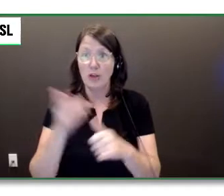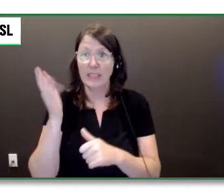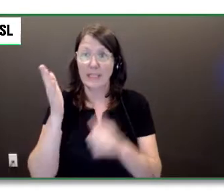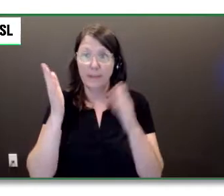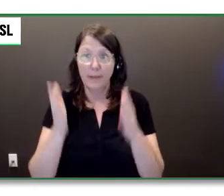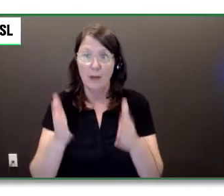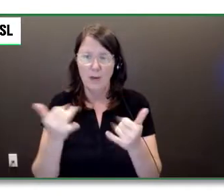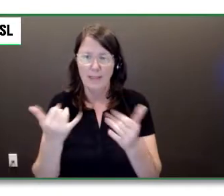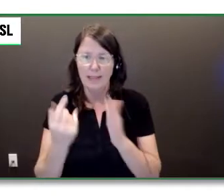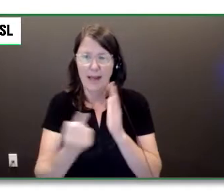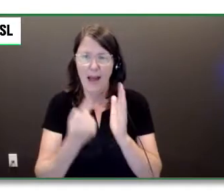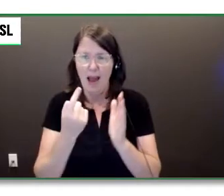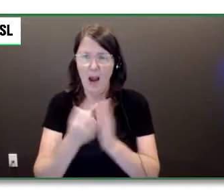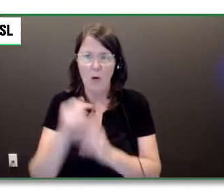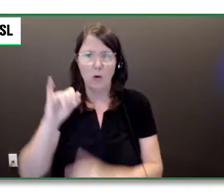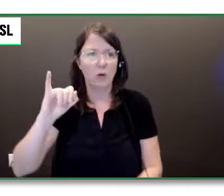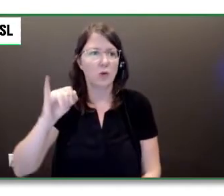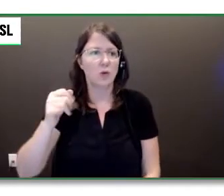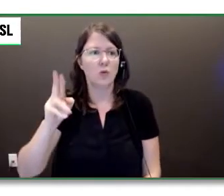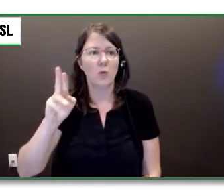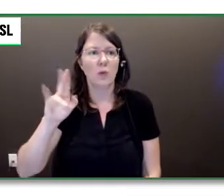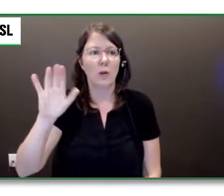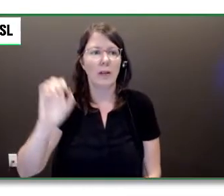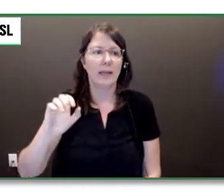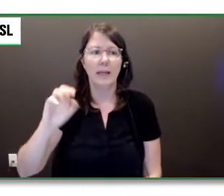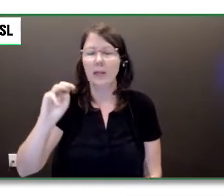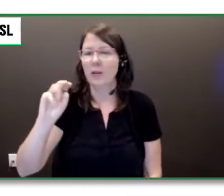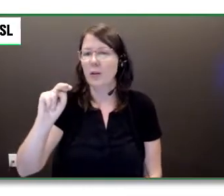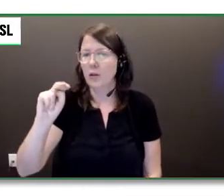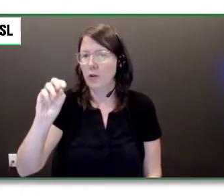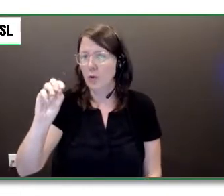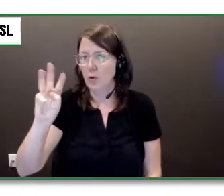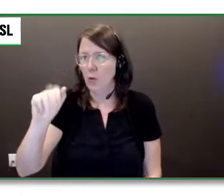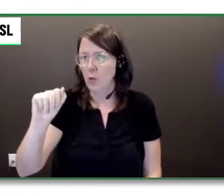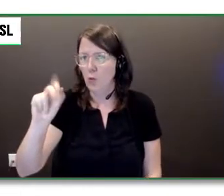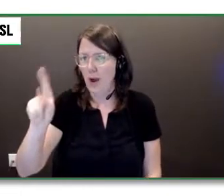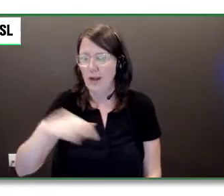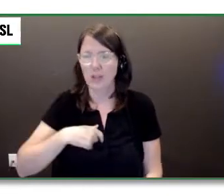Educator, Activist, Writer and Consultant. Her work focuses on the intersection of